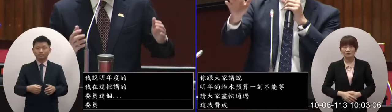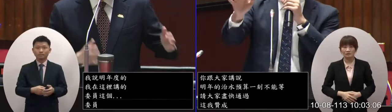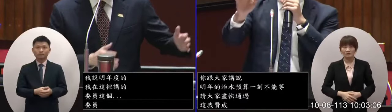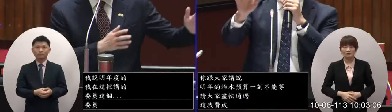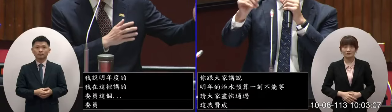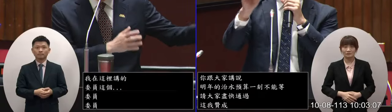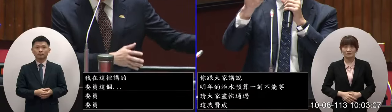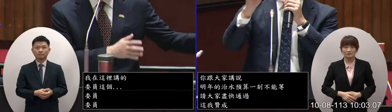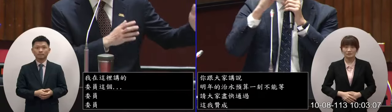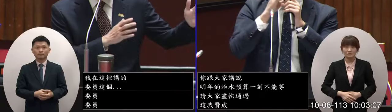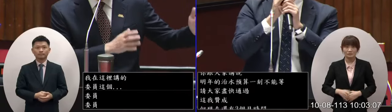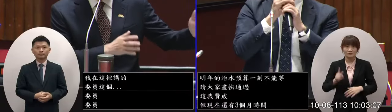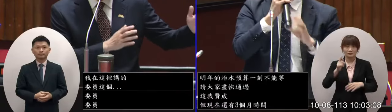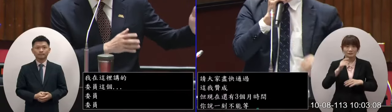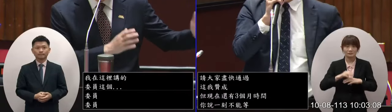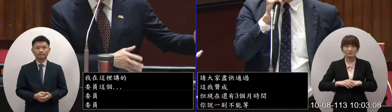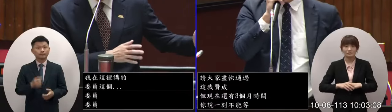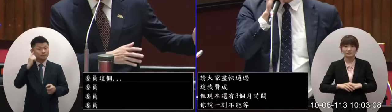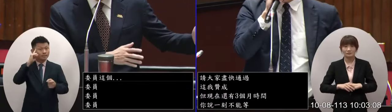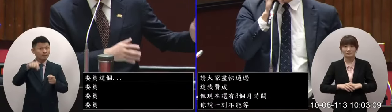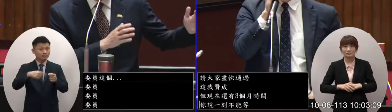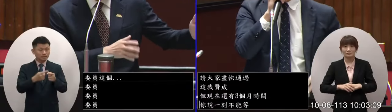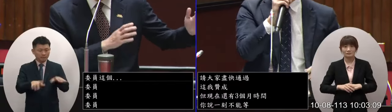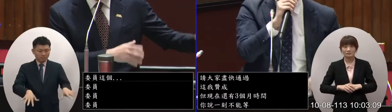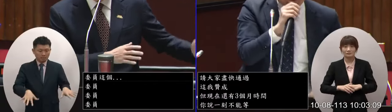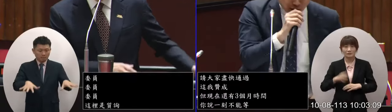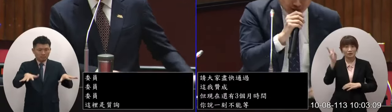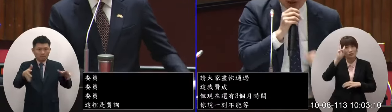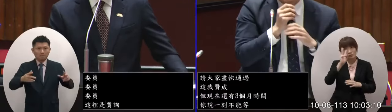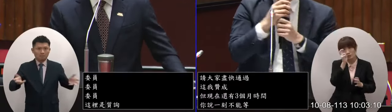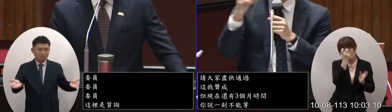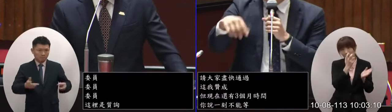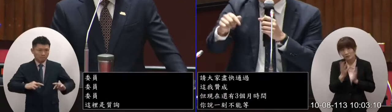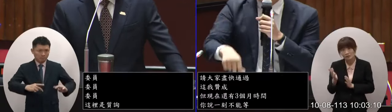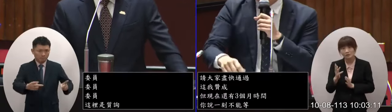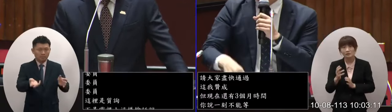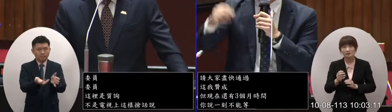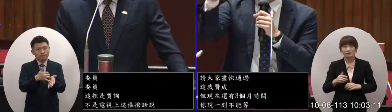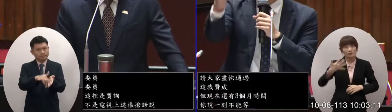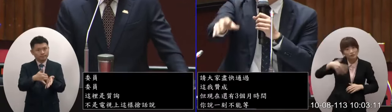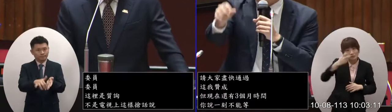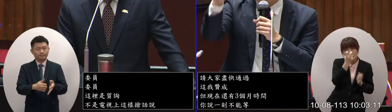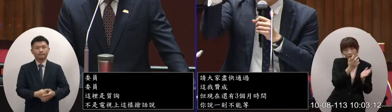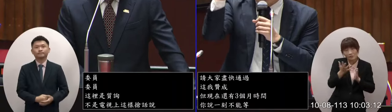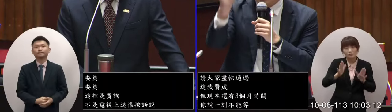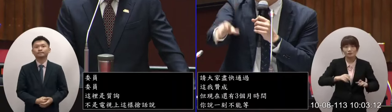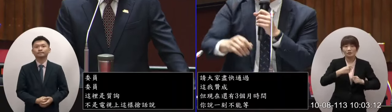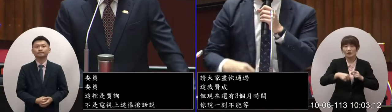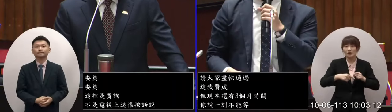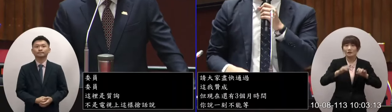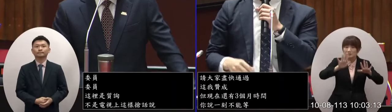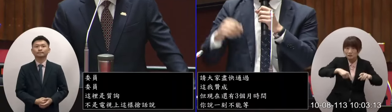the DPP's water control budget. This year's water control budget has been in your hands for a long time.